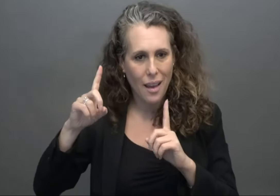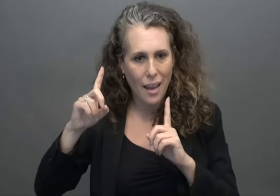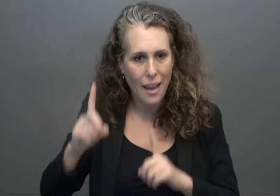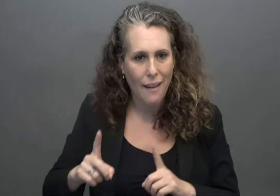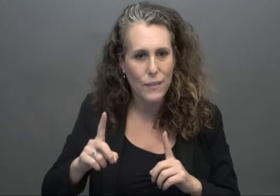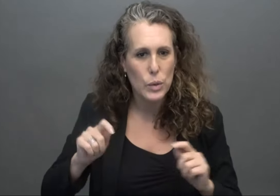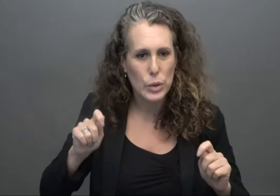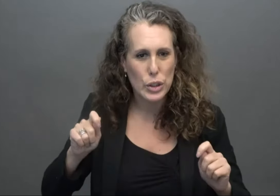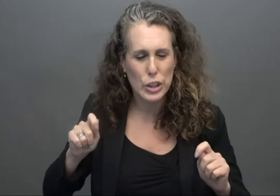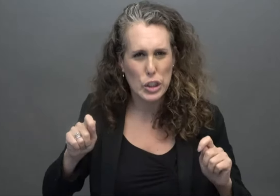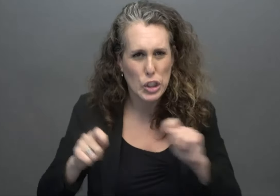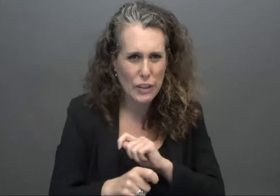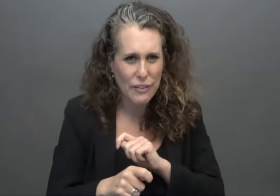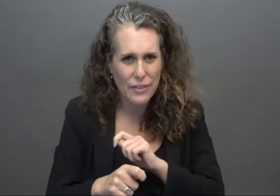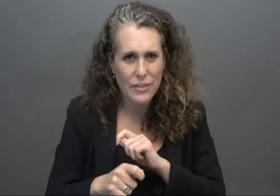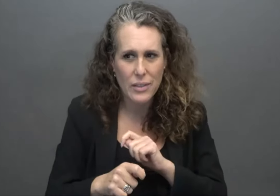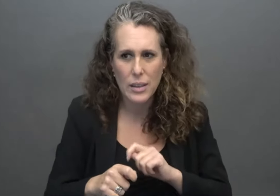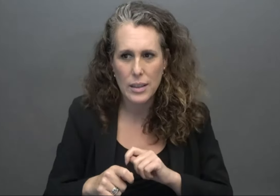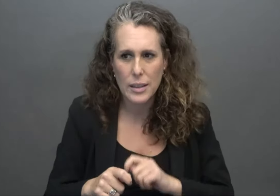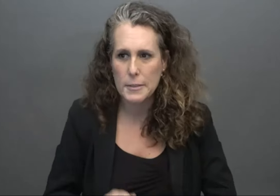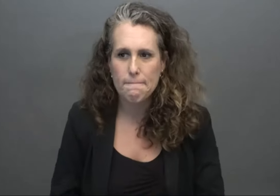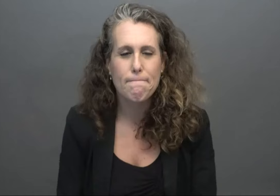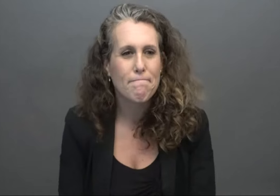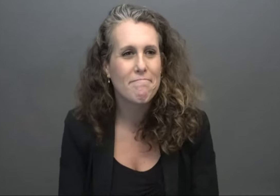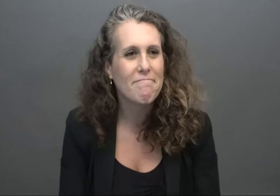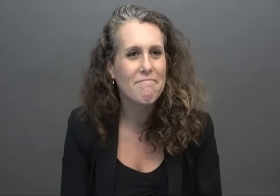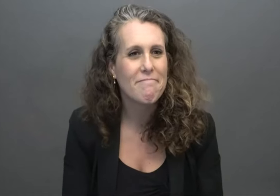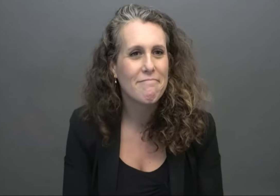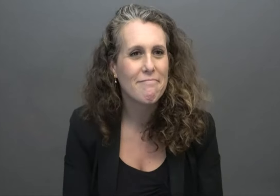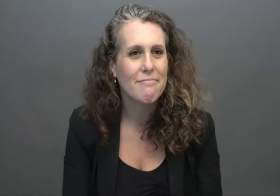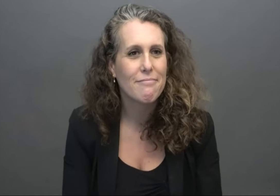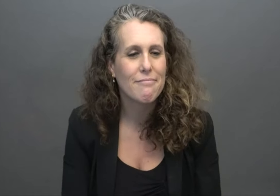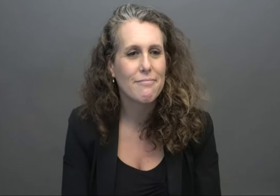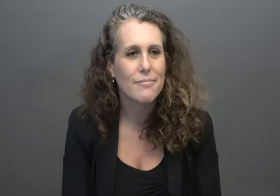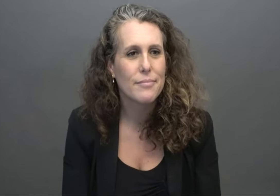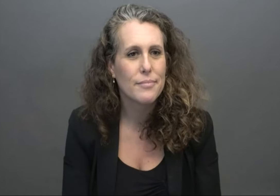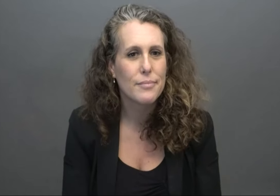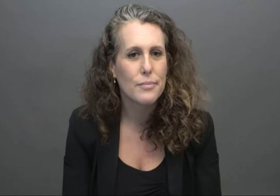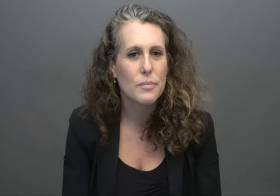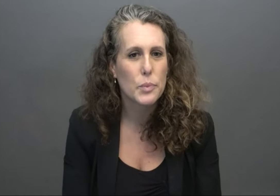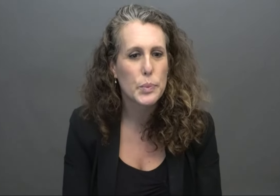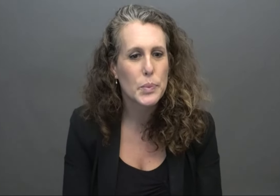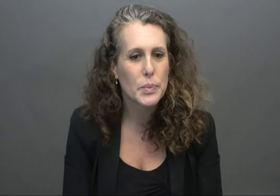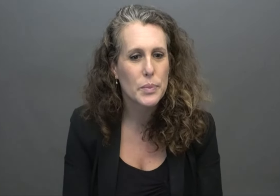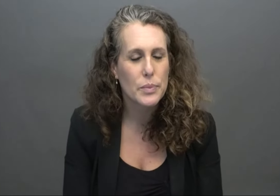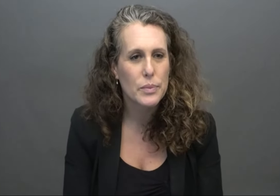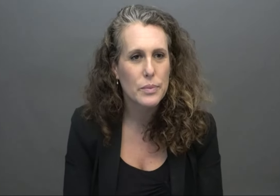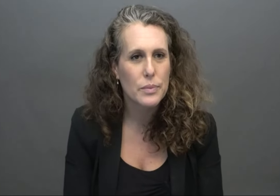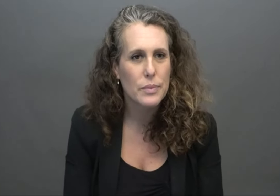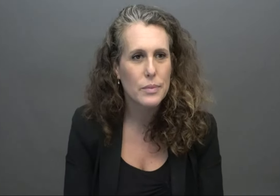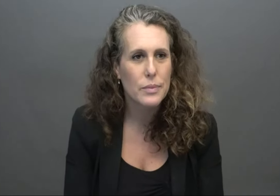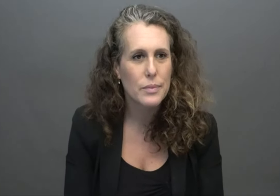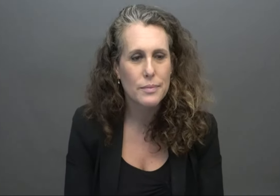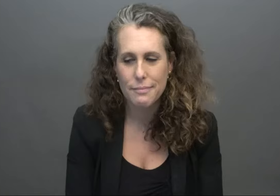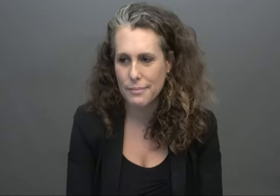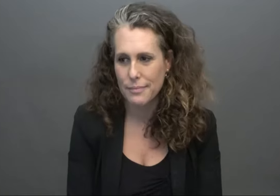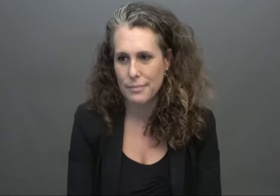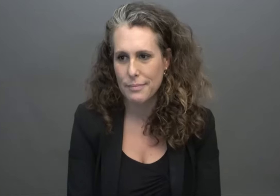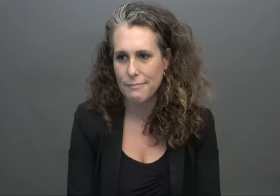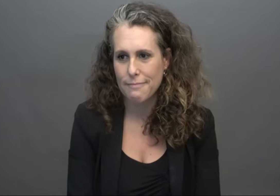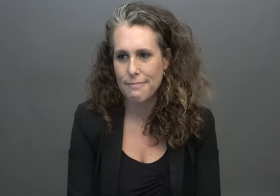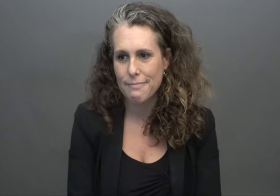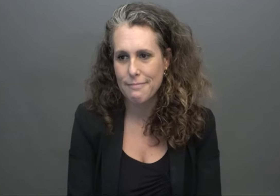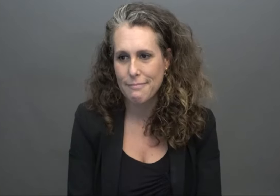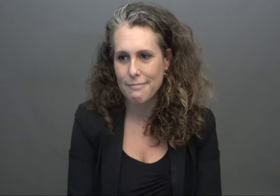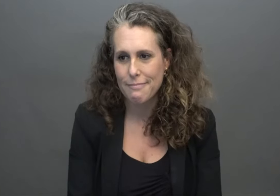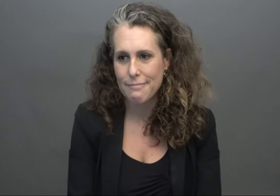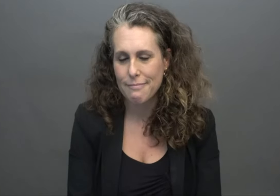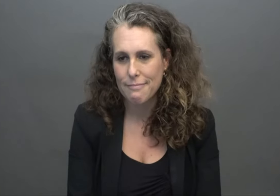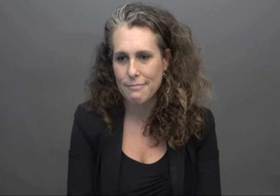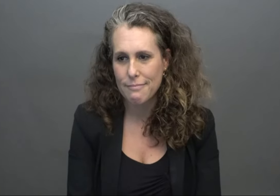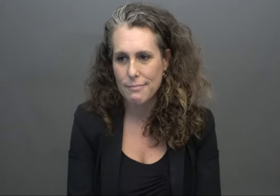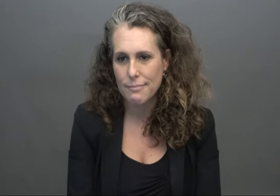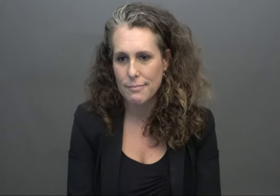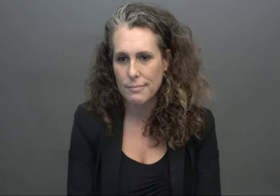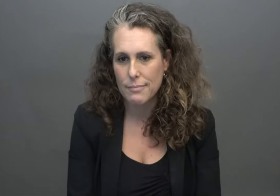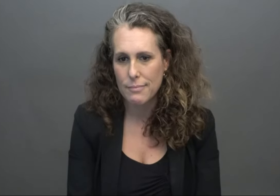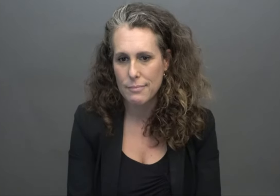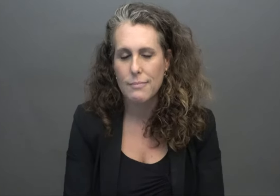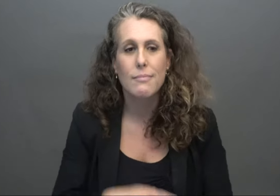16:43:24 to, to, to, to basically capacity as capacity builders now and we've learned